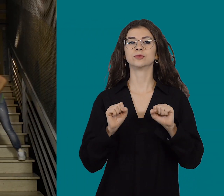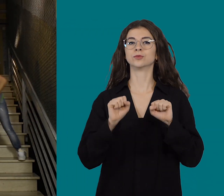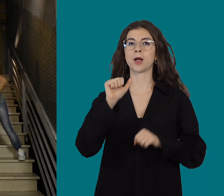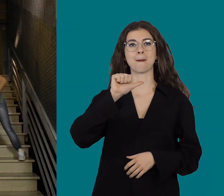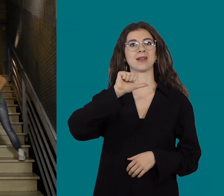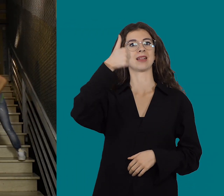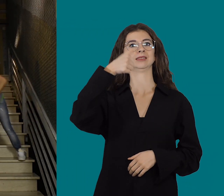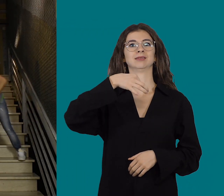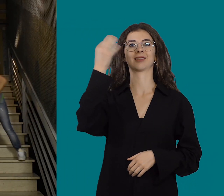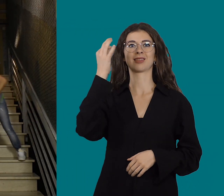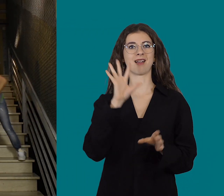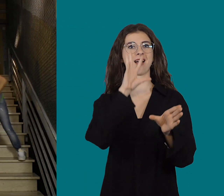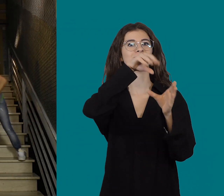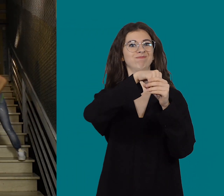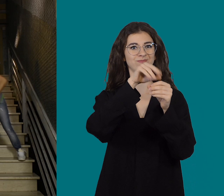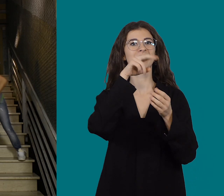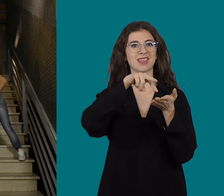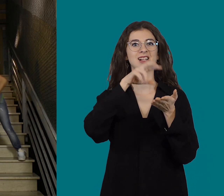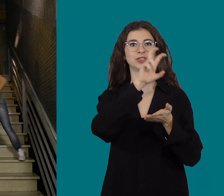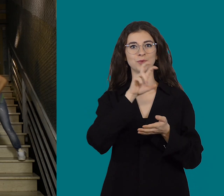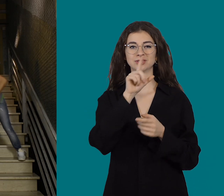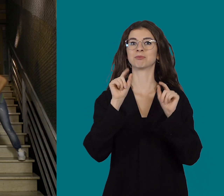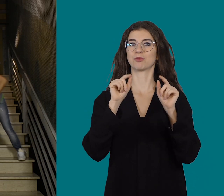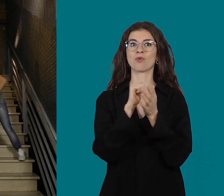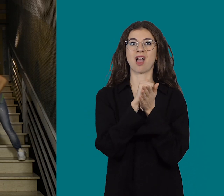The first day taking part in a dance course includes